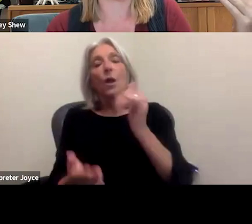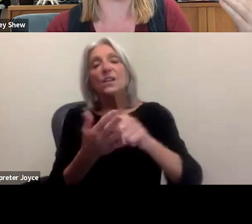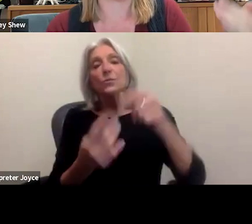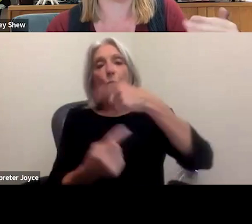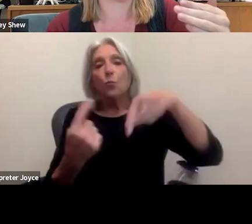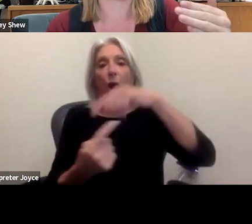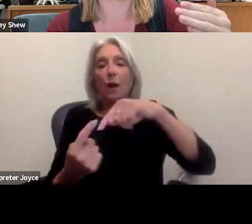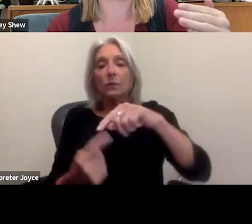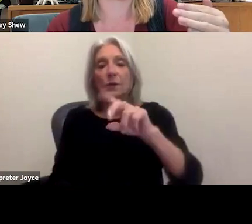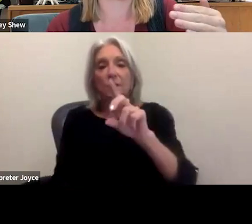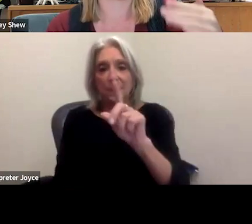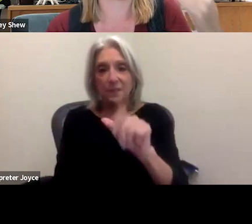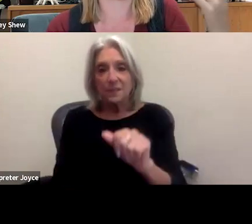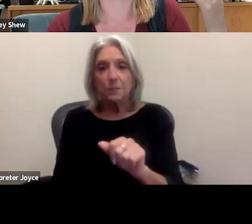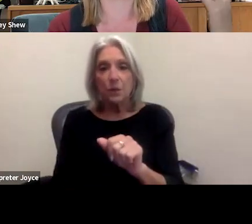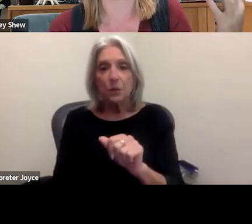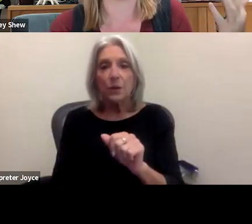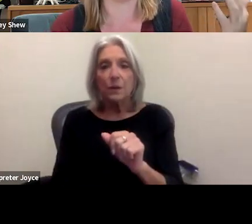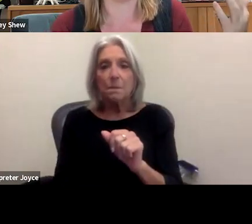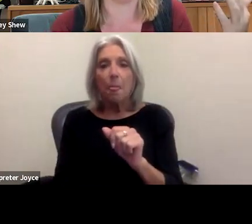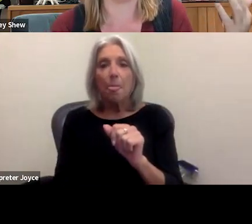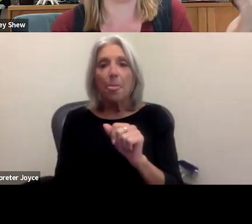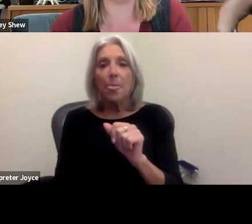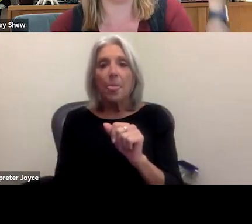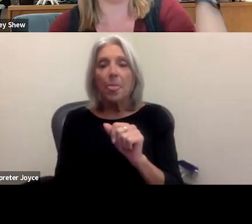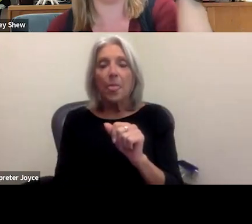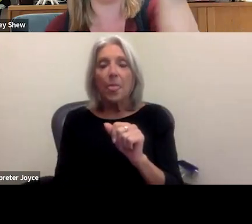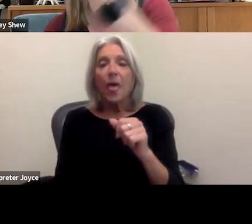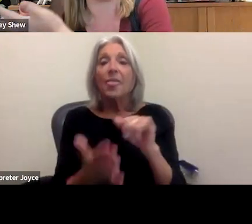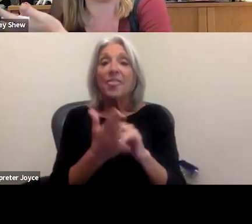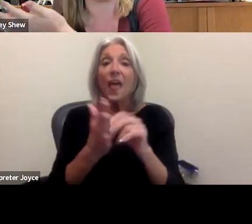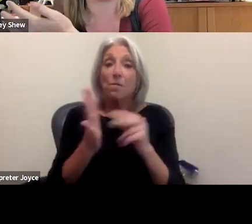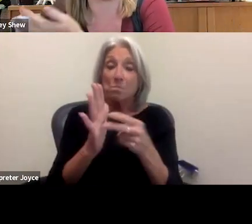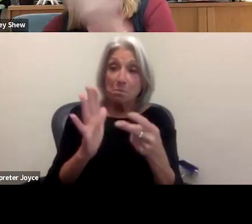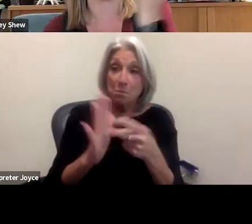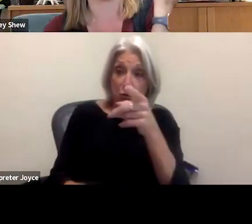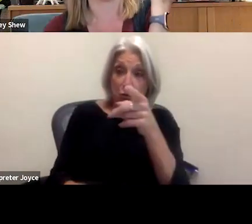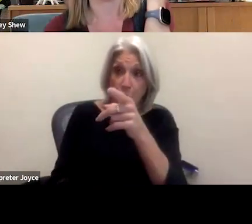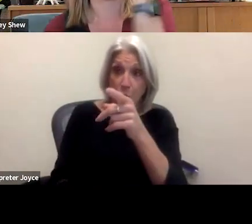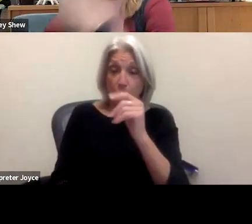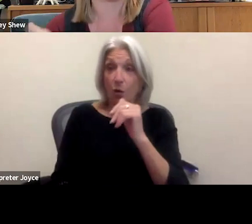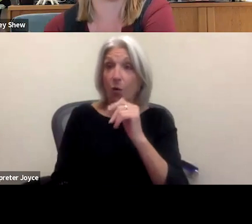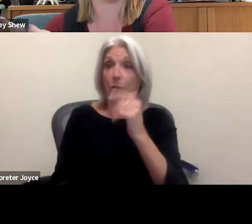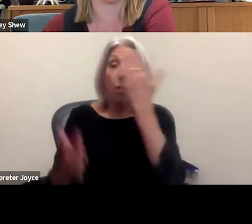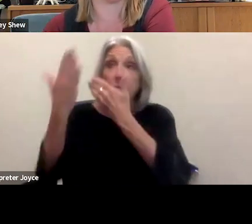and that you are dangerous to other people, but you're also dangerous to the progeny that